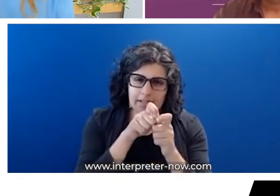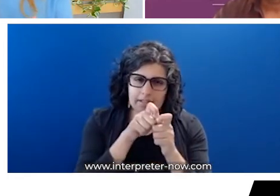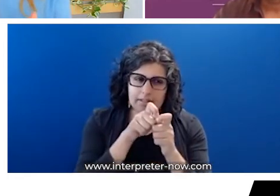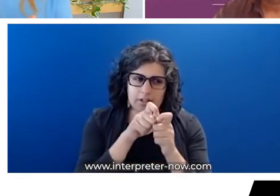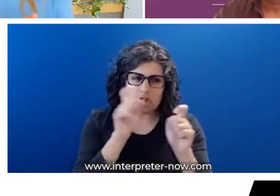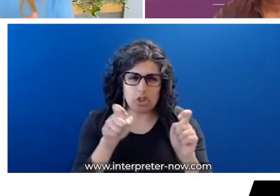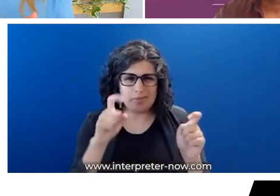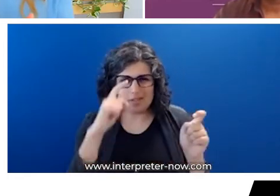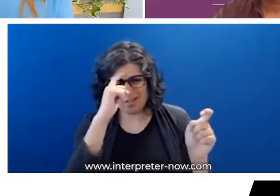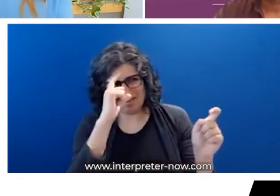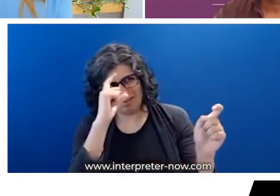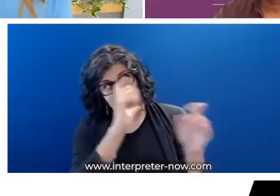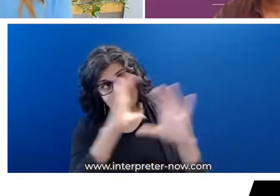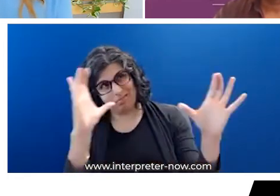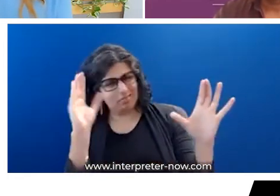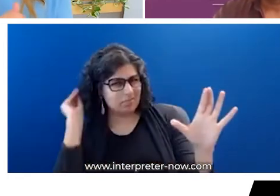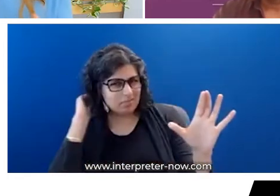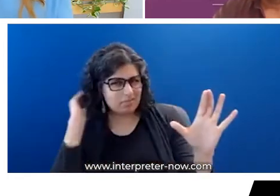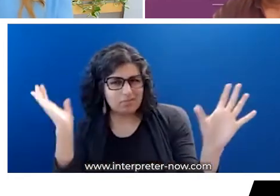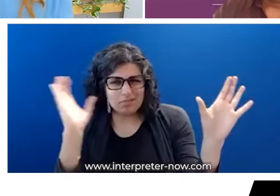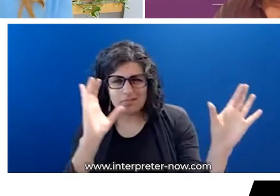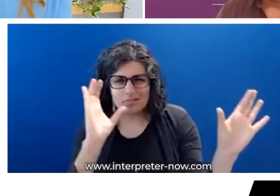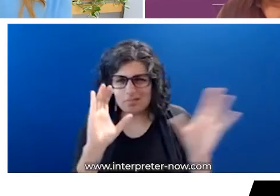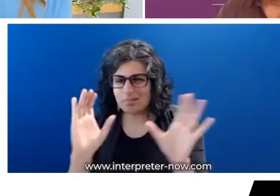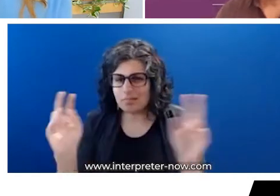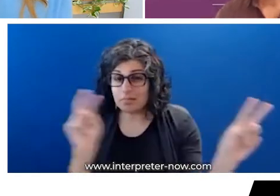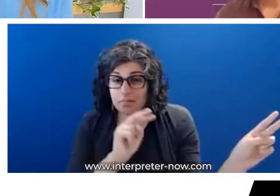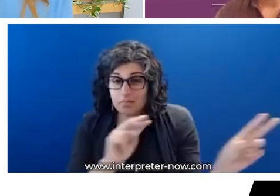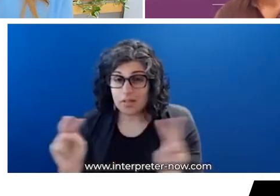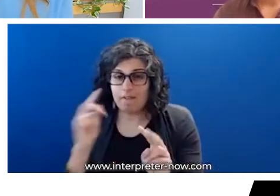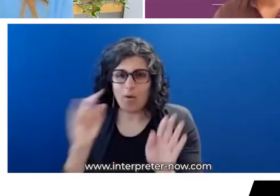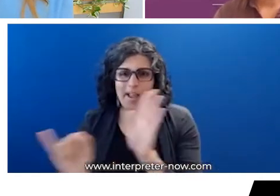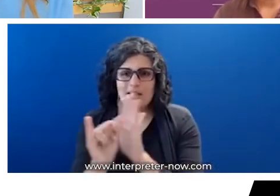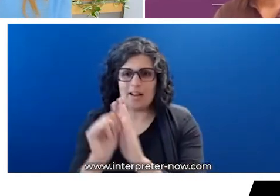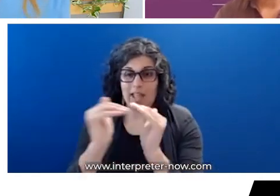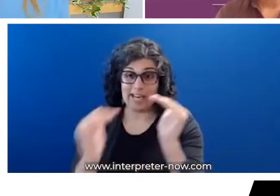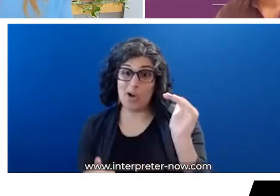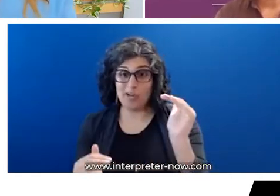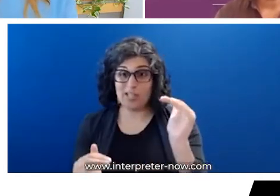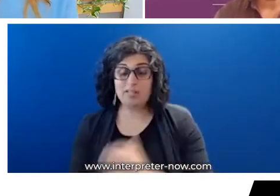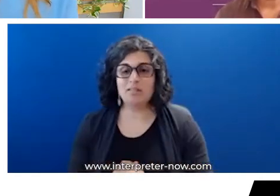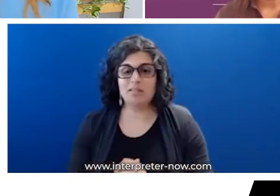Any specifics that they should be looking for across their teams to really identify inequity? Yeah, so several come to mind.